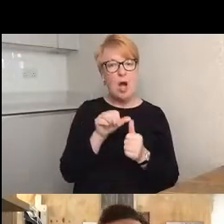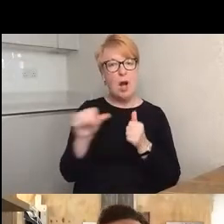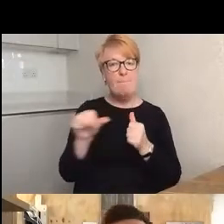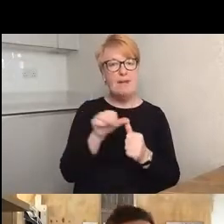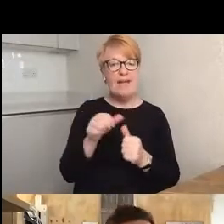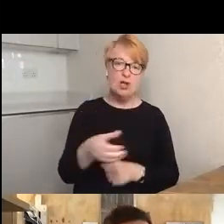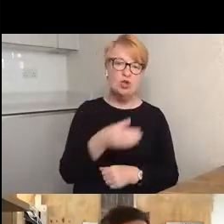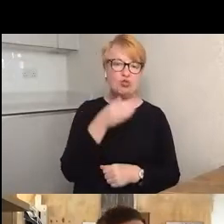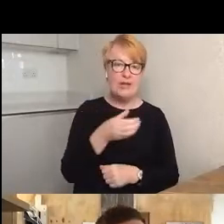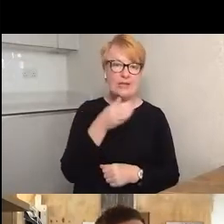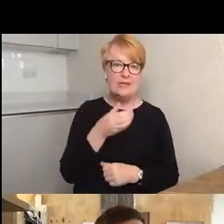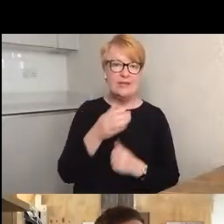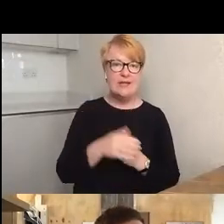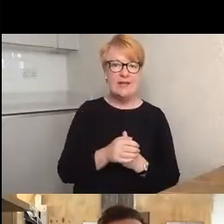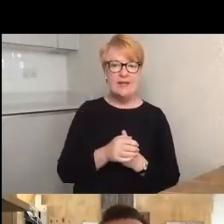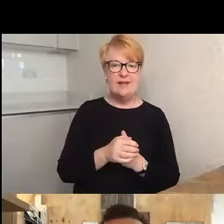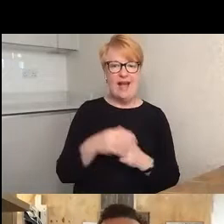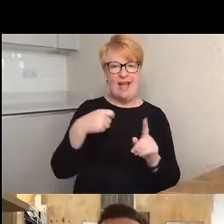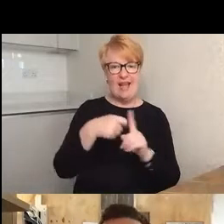drawing by Kathrin of like, essentially, the business model.